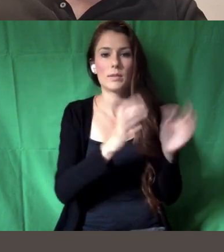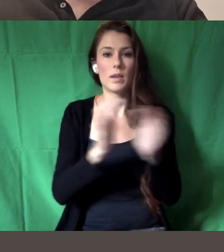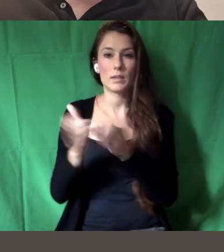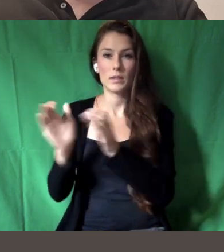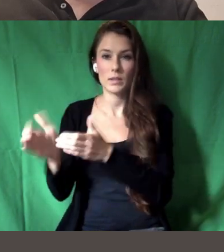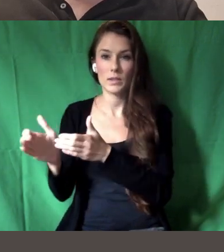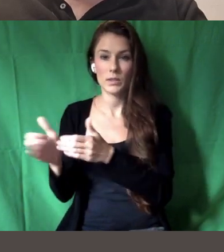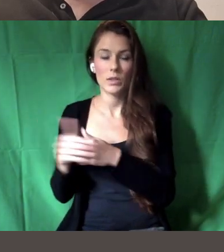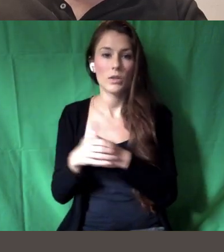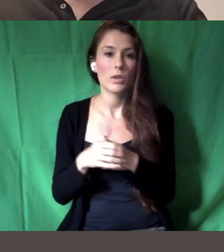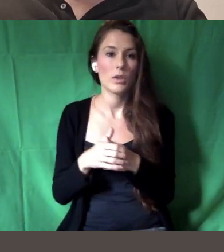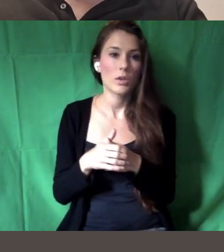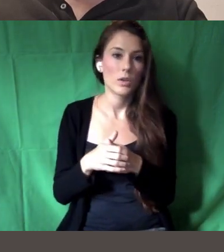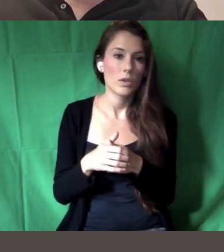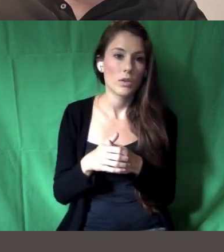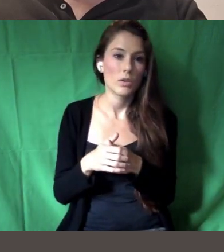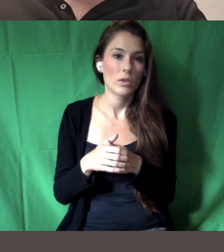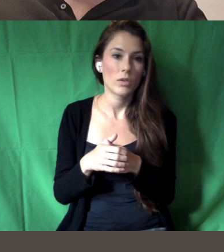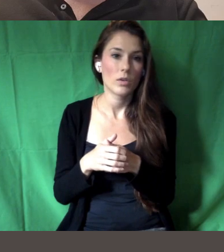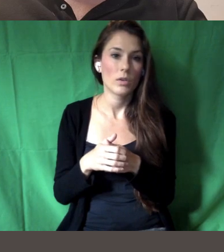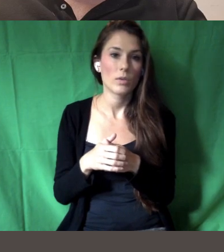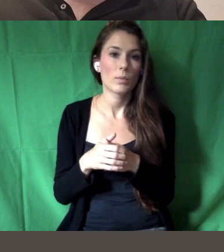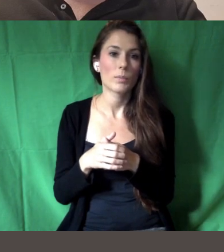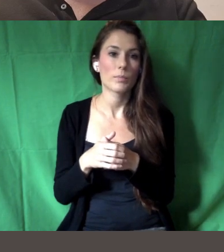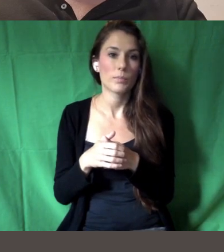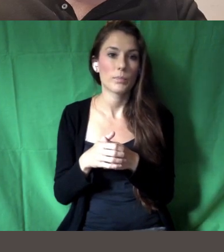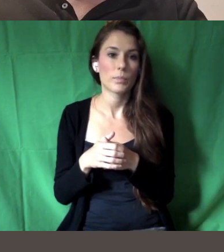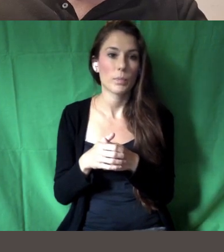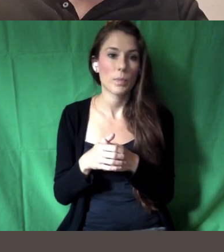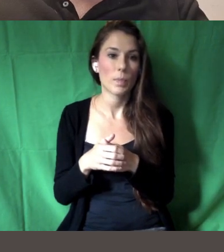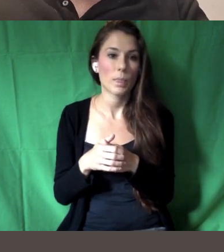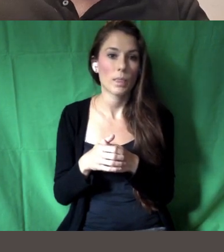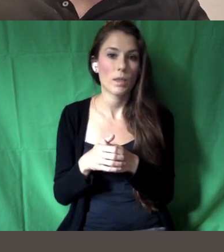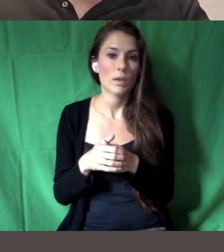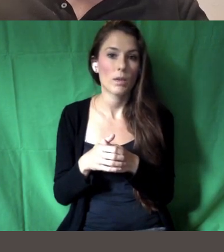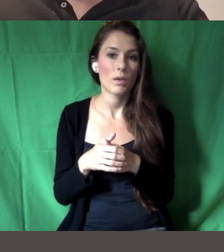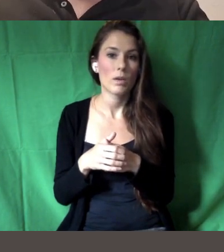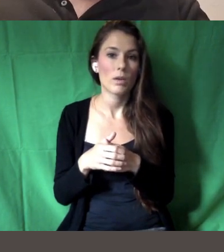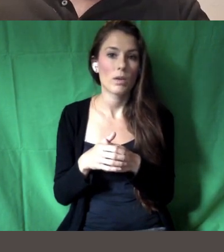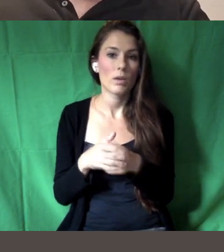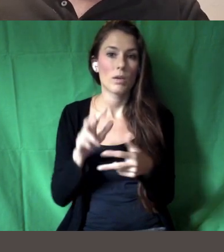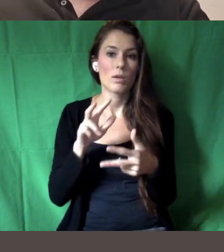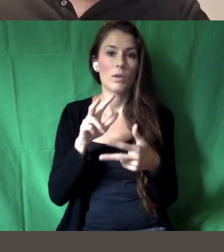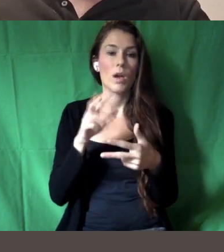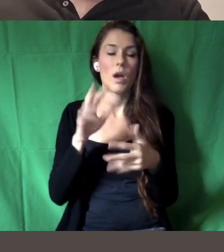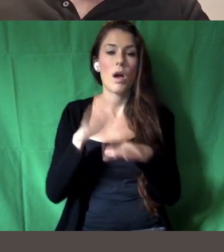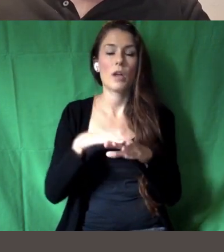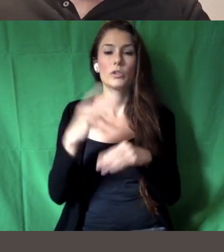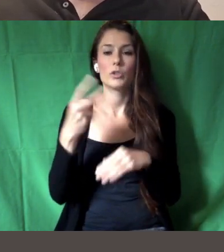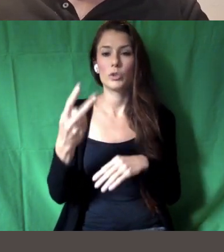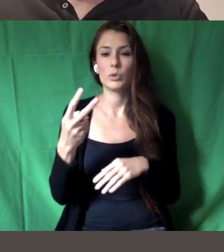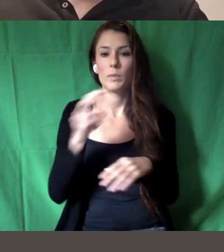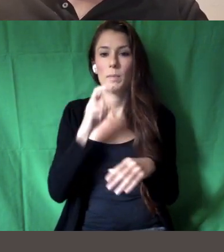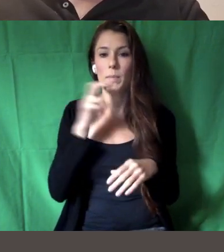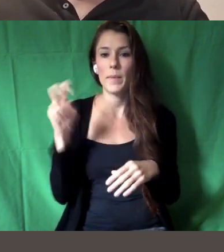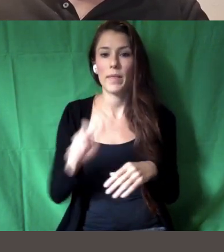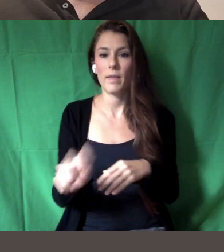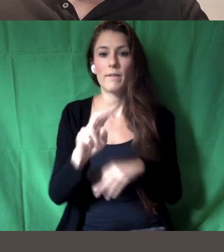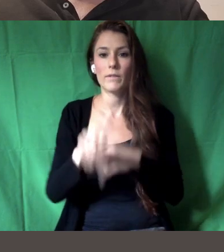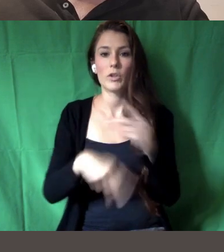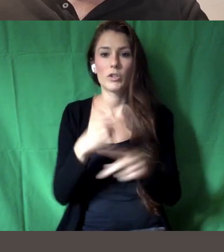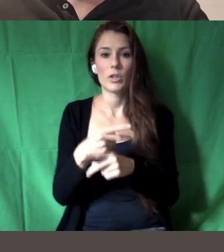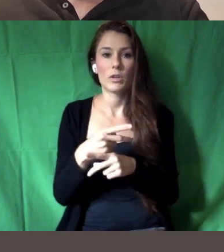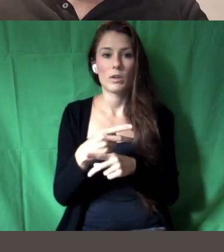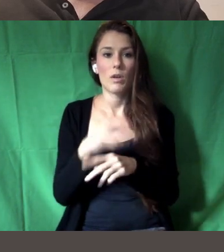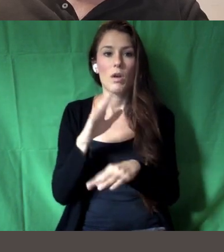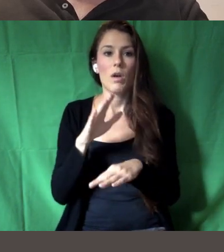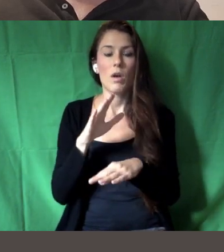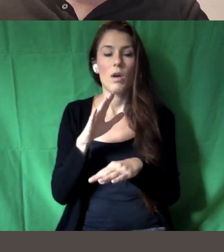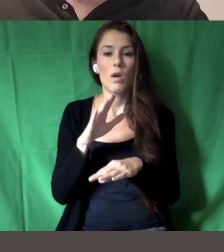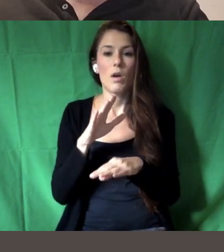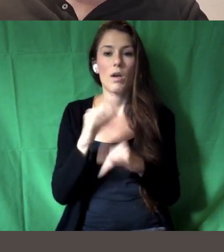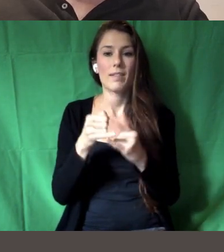one for Python and two for Polars. On two Python versions, on nine instance types,